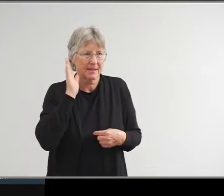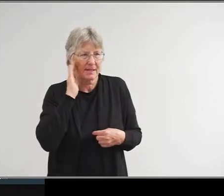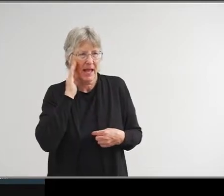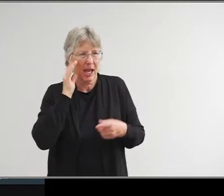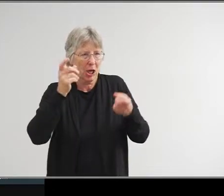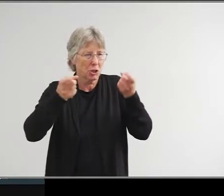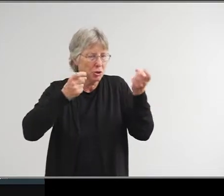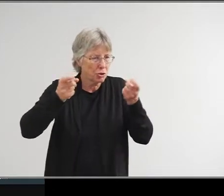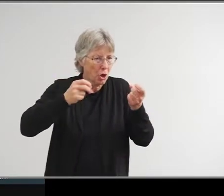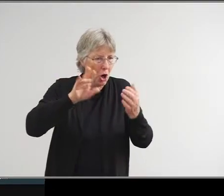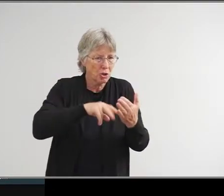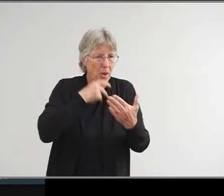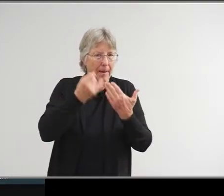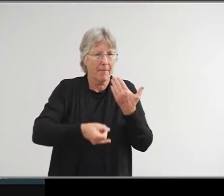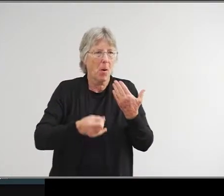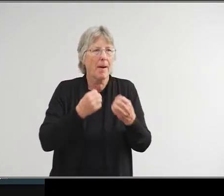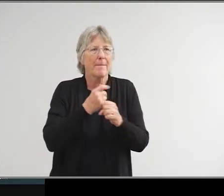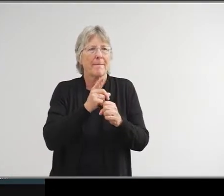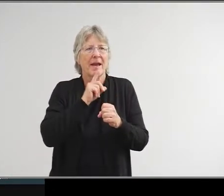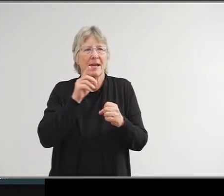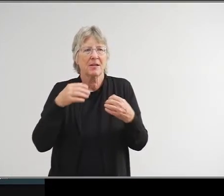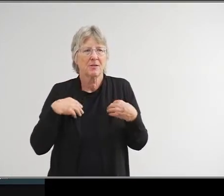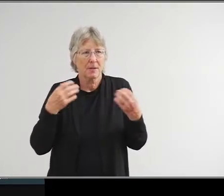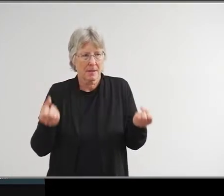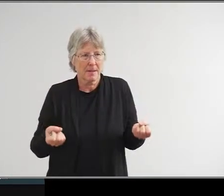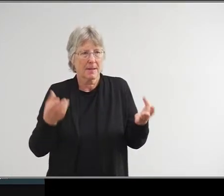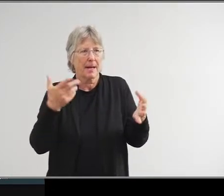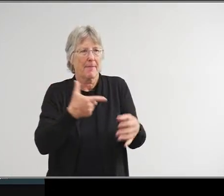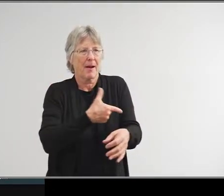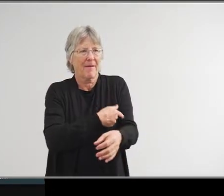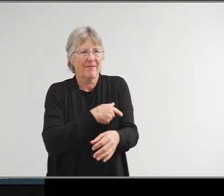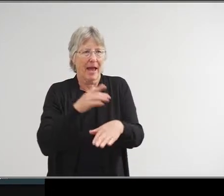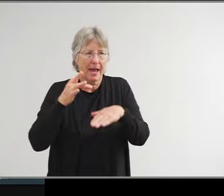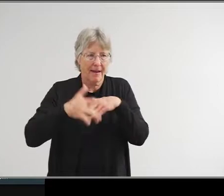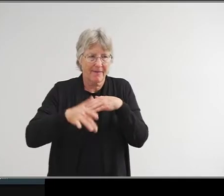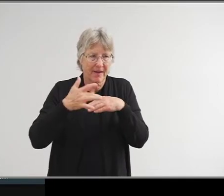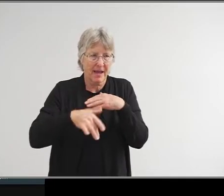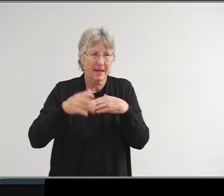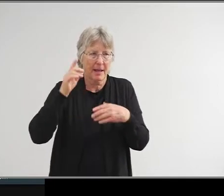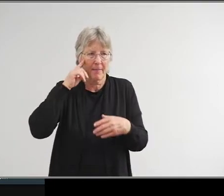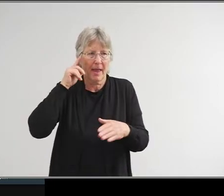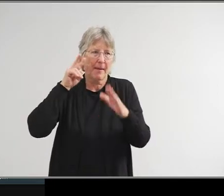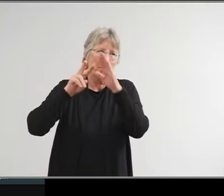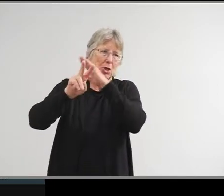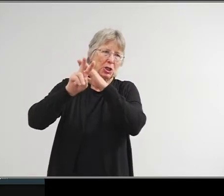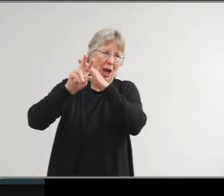We want to ensure that we have the number of vaccinations available that have been projected. And we want to make sure